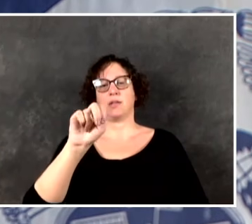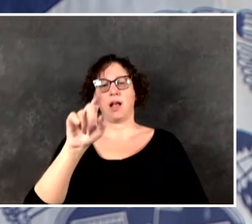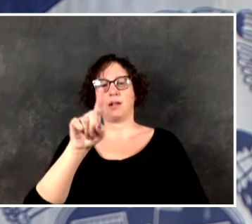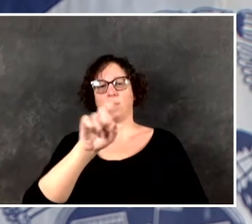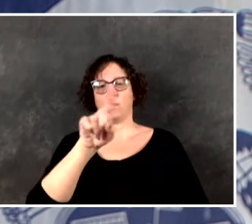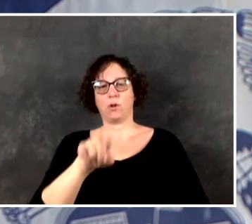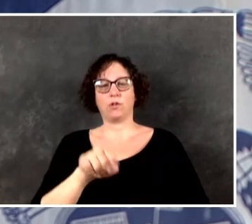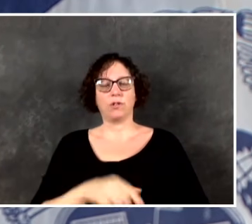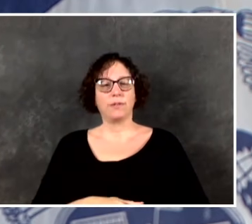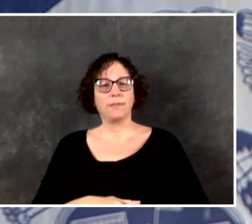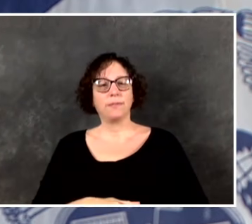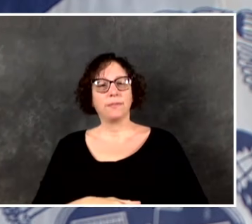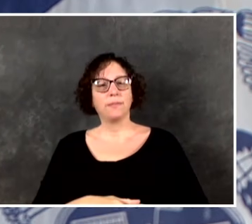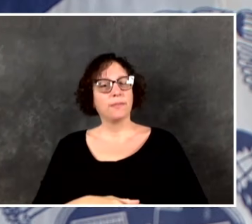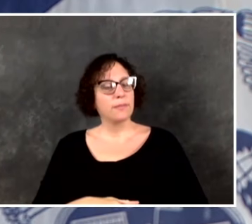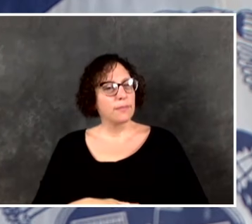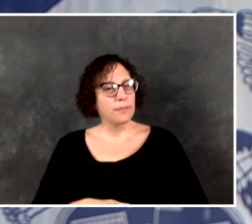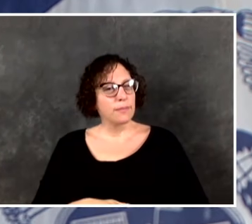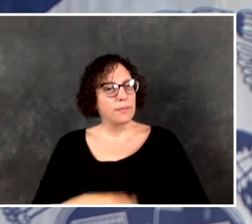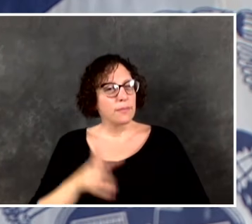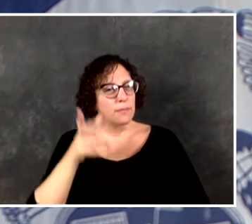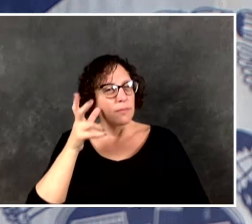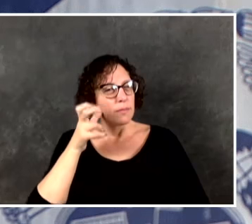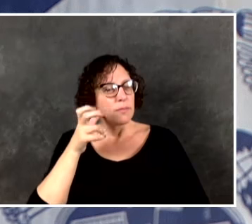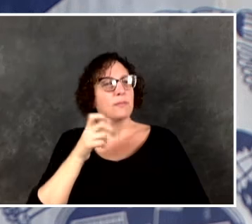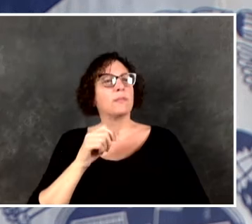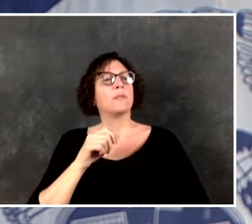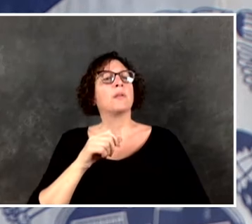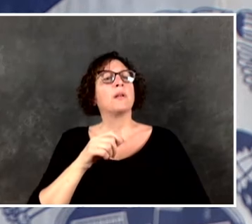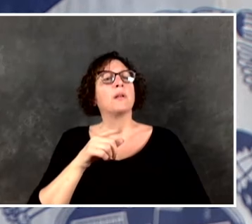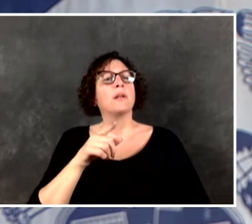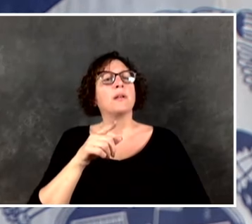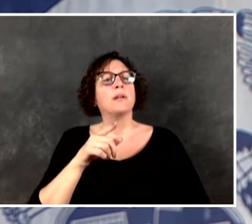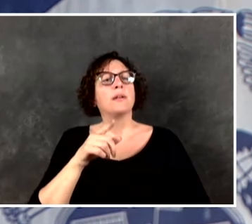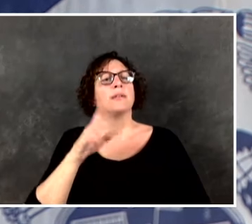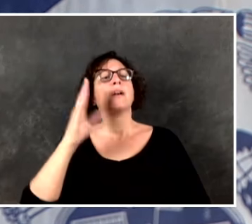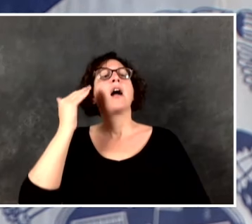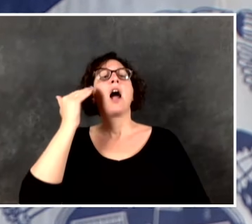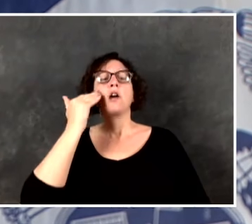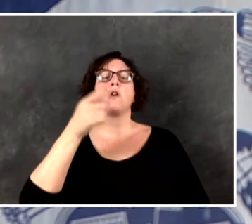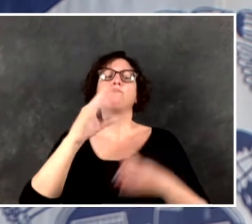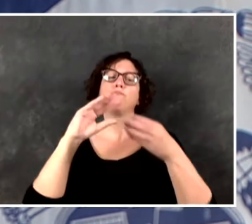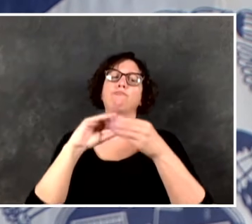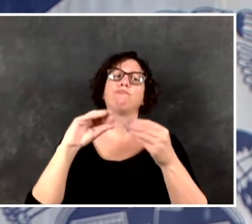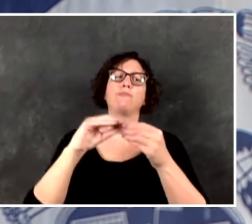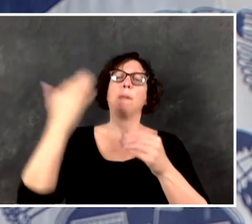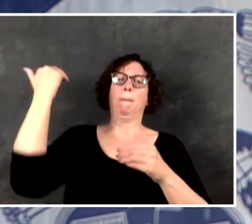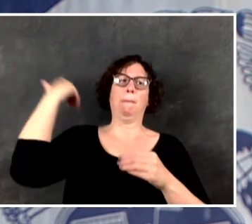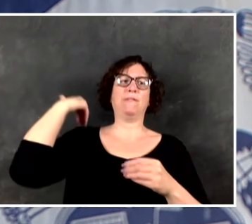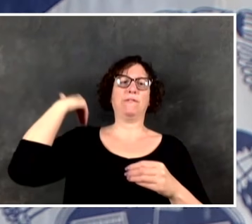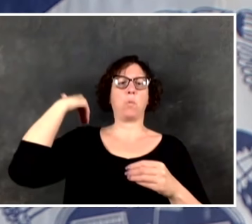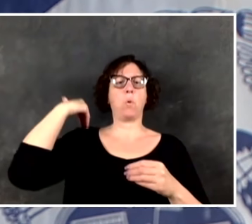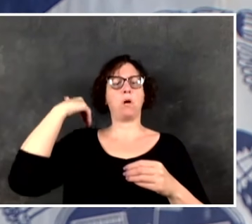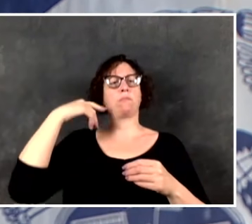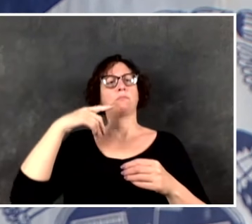LATER TODAY. HI, MR. MAYOR. HOPE YOU'RE DOING WELL THIS MORNING. I KNOW YOU SAID BEFORE THAT YOU FEEL LIKE NEW